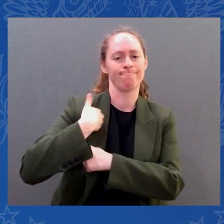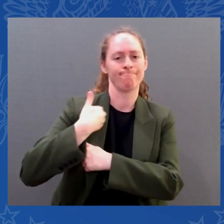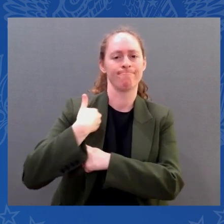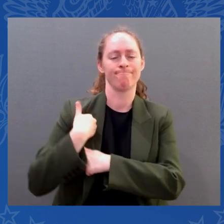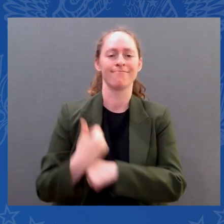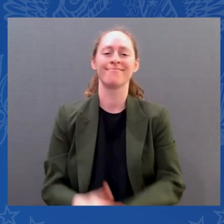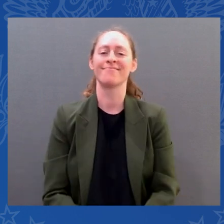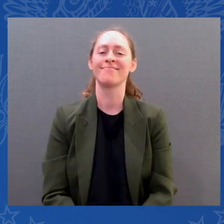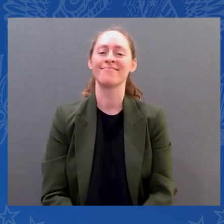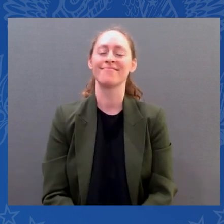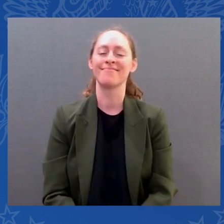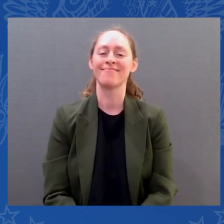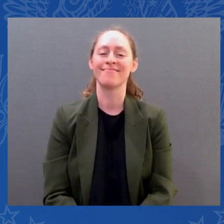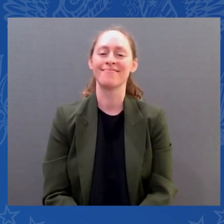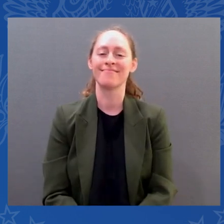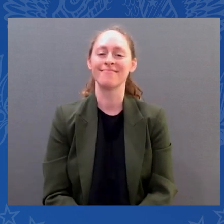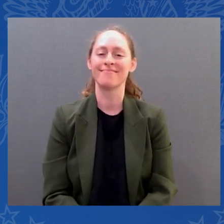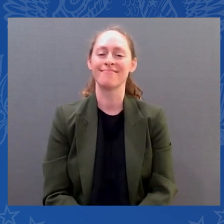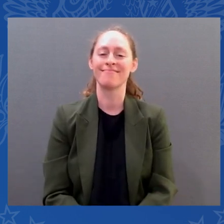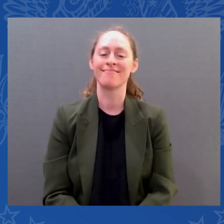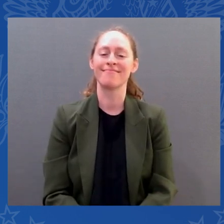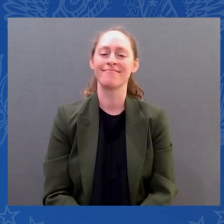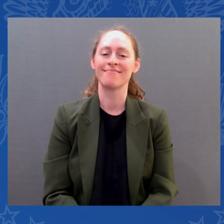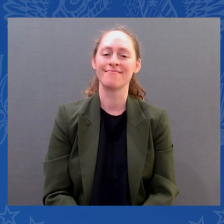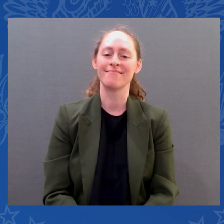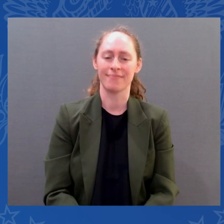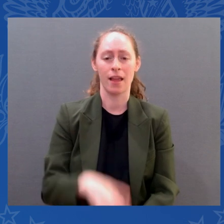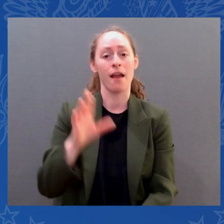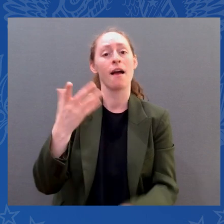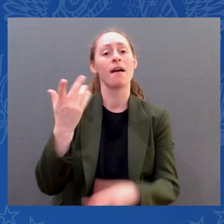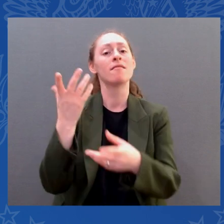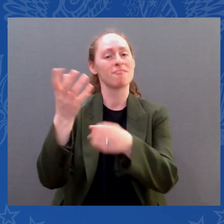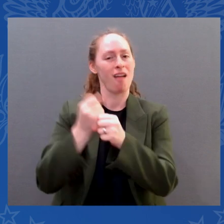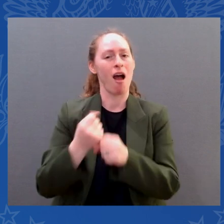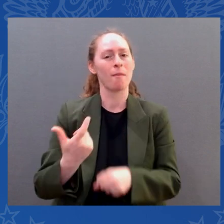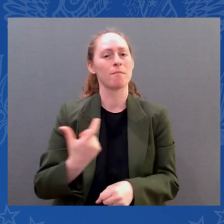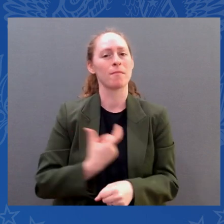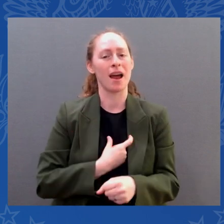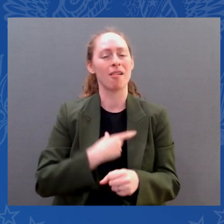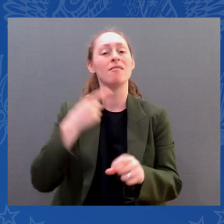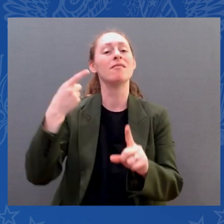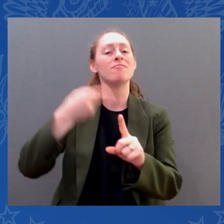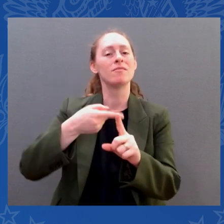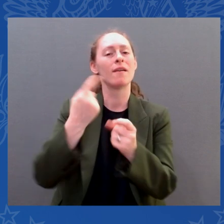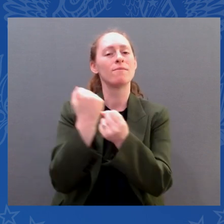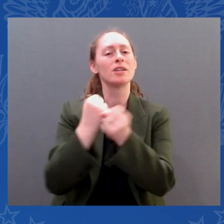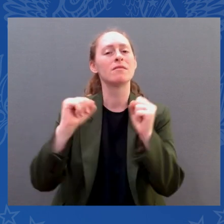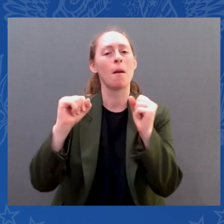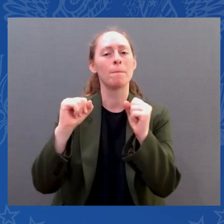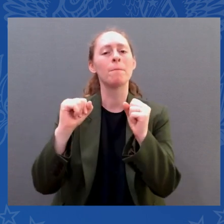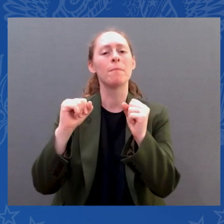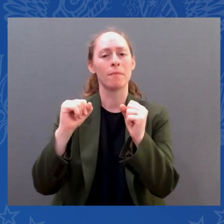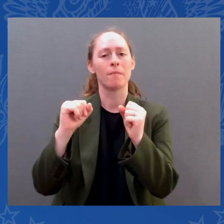and he also went on to do so much more. I was going to tell a story about he and Bob Dole,